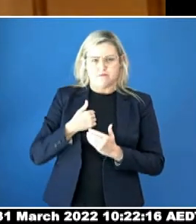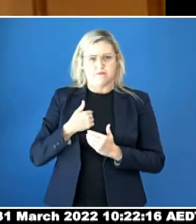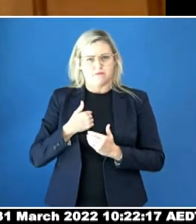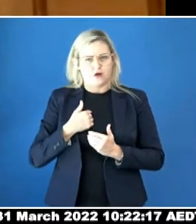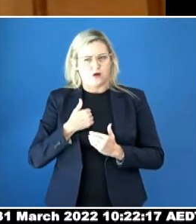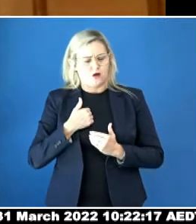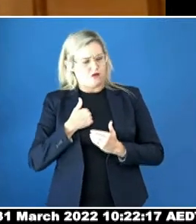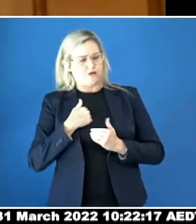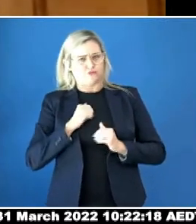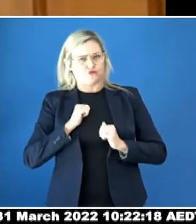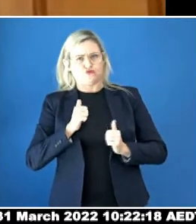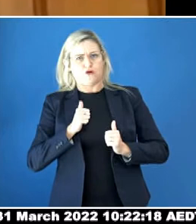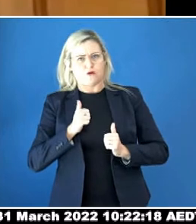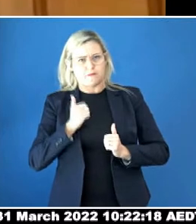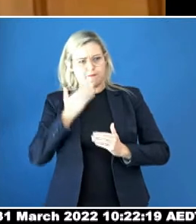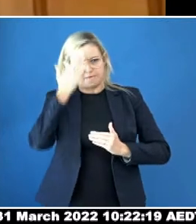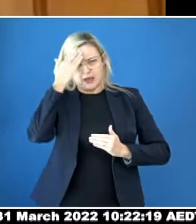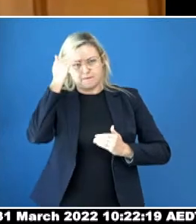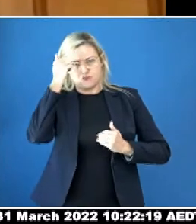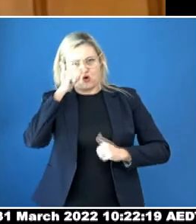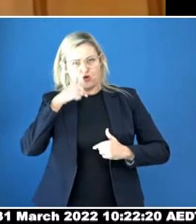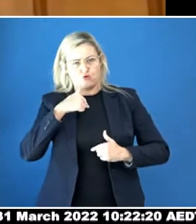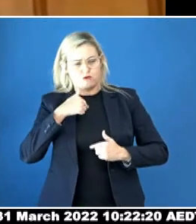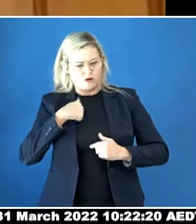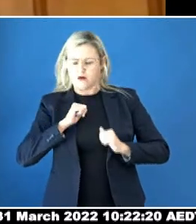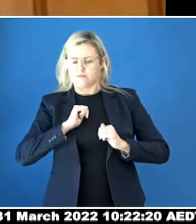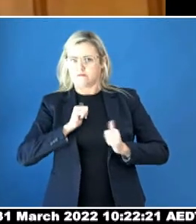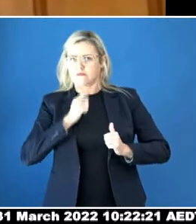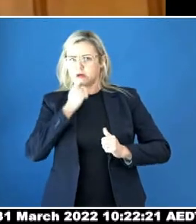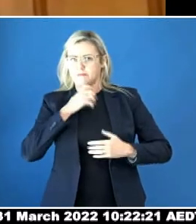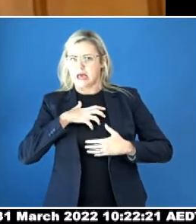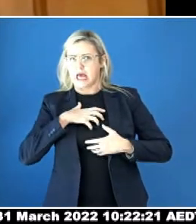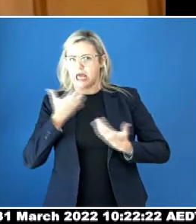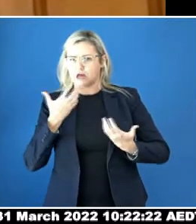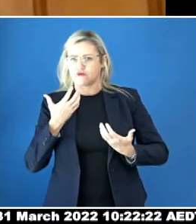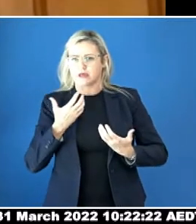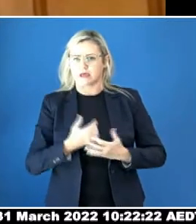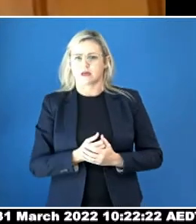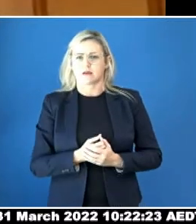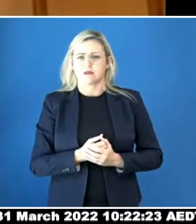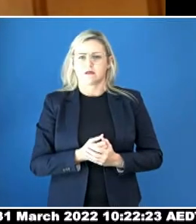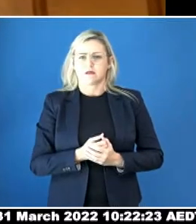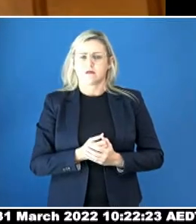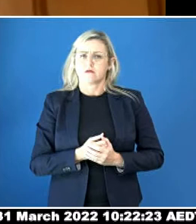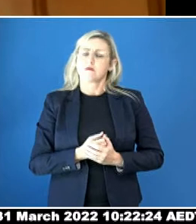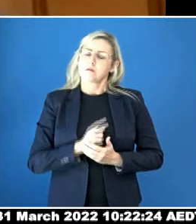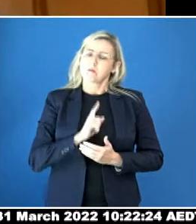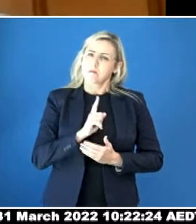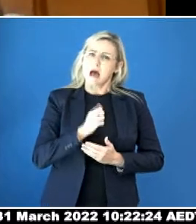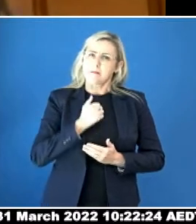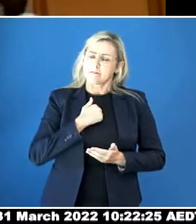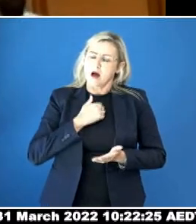a little bit angry with [REDACTED], right, but she did a good thing.